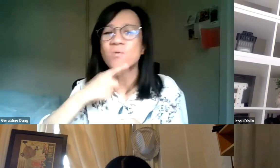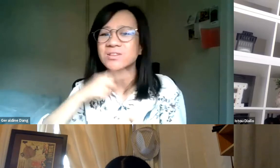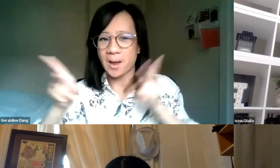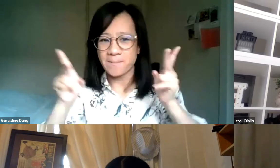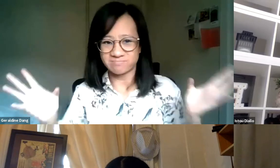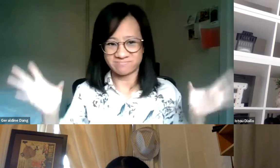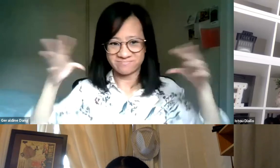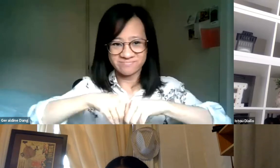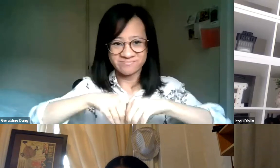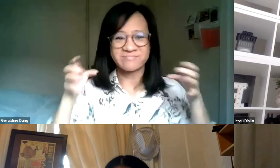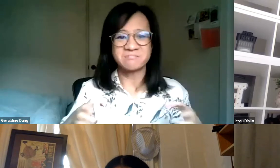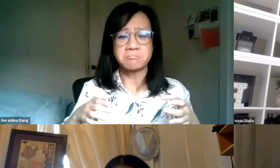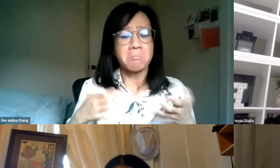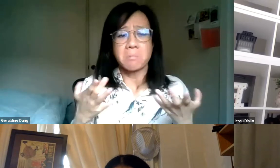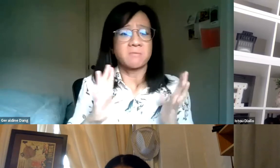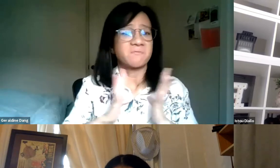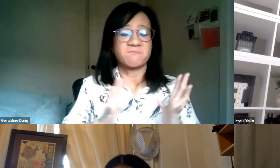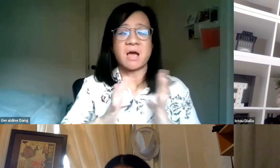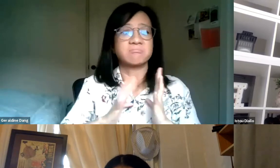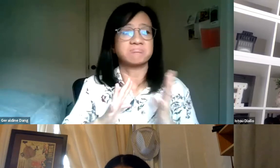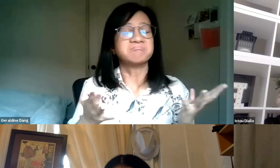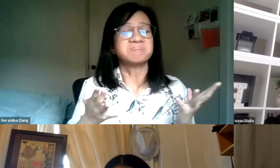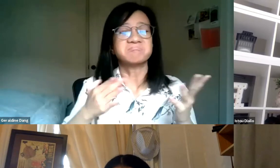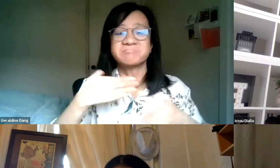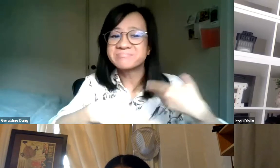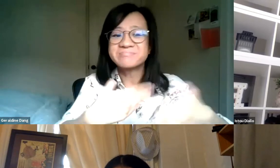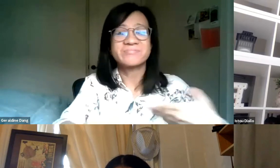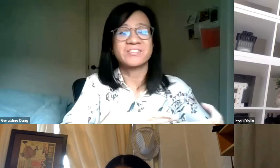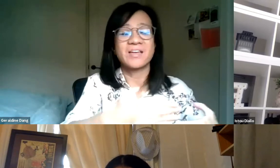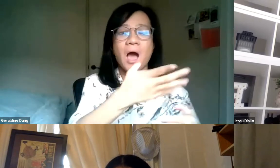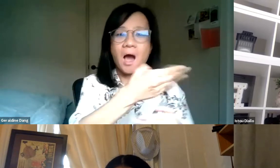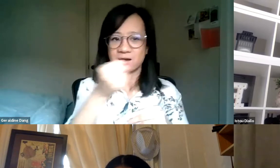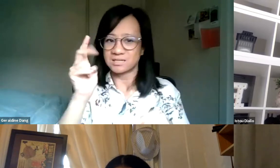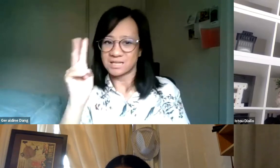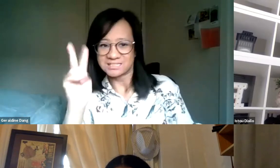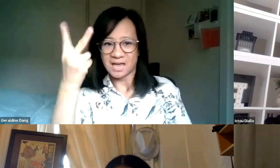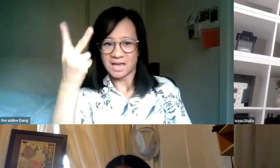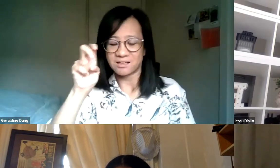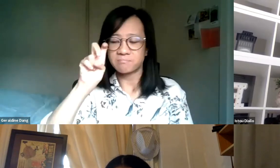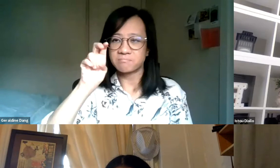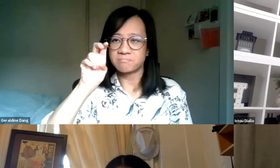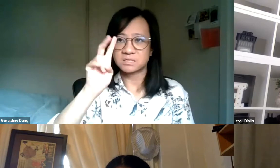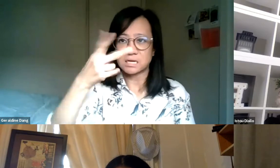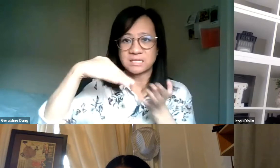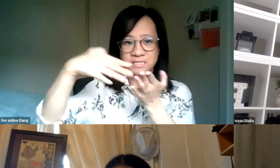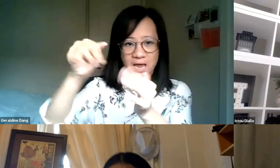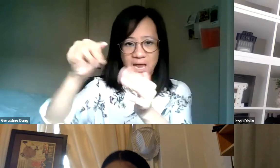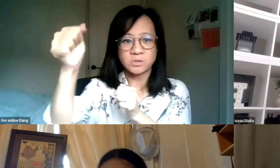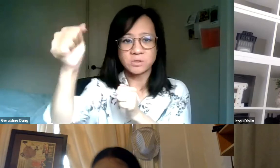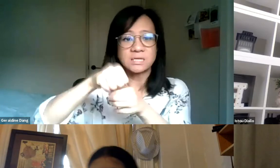We had both deaf and hearing people in our group and we were able to communicate with each other.